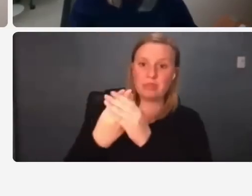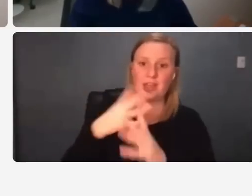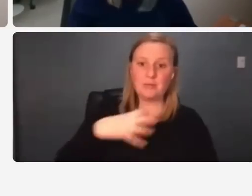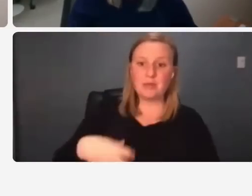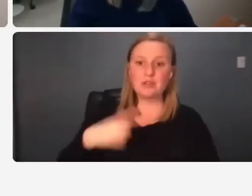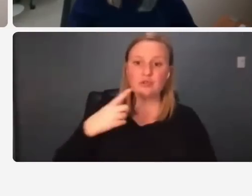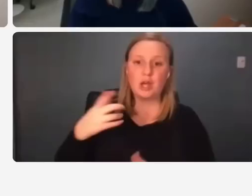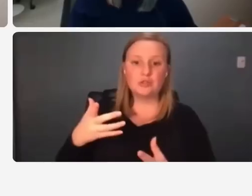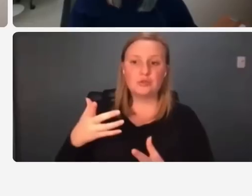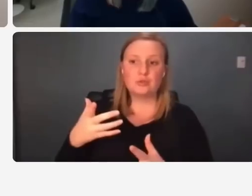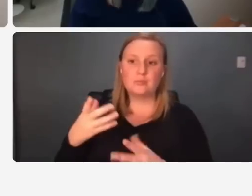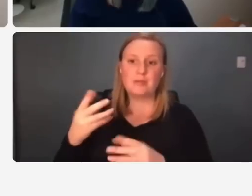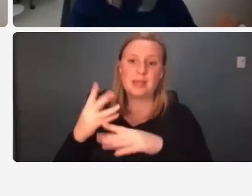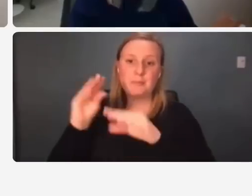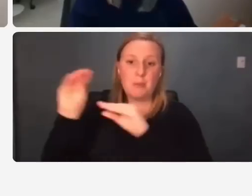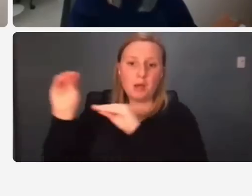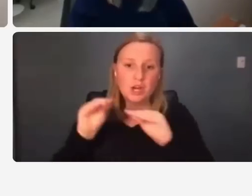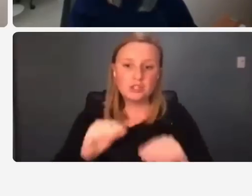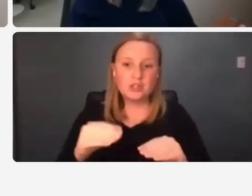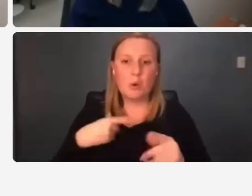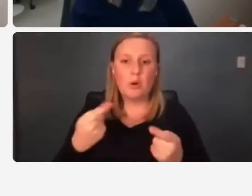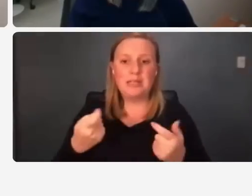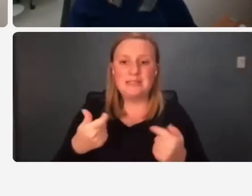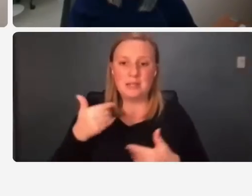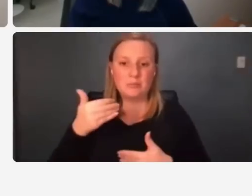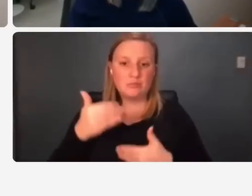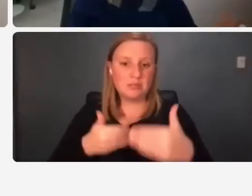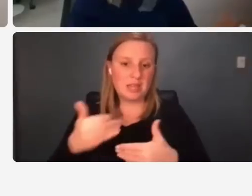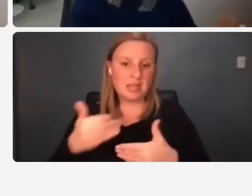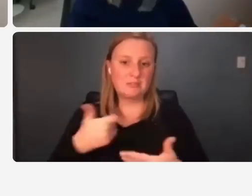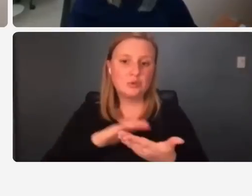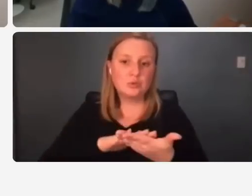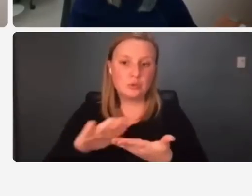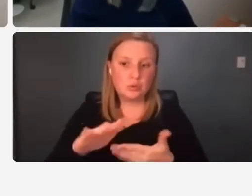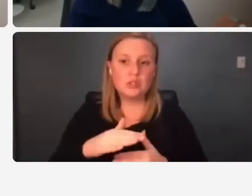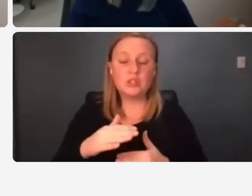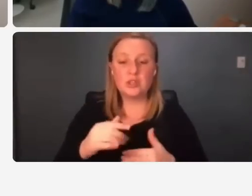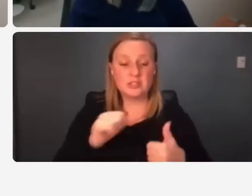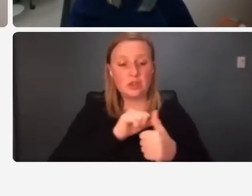running so I would encourage providers to join in to our three series of webinars coming up